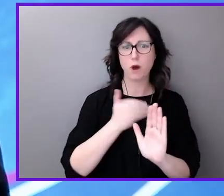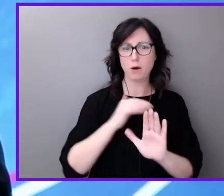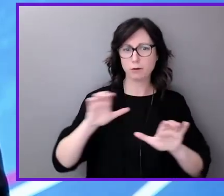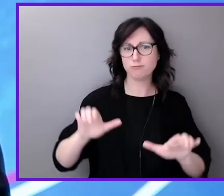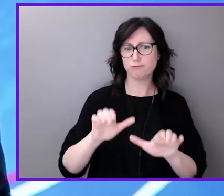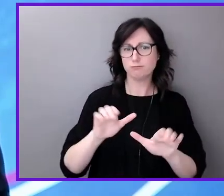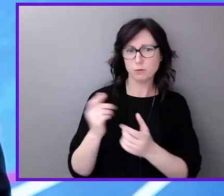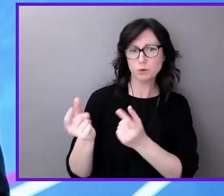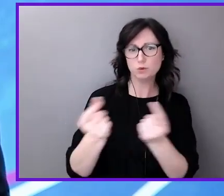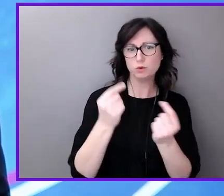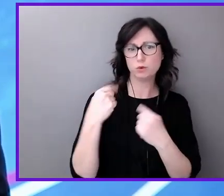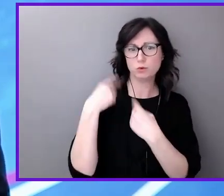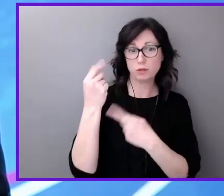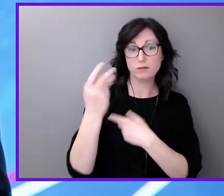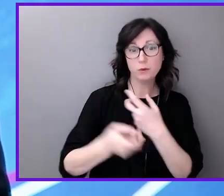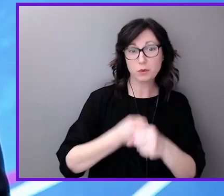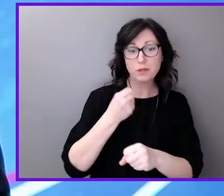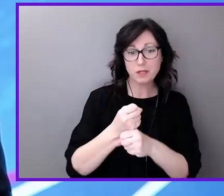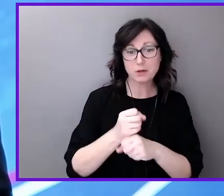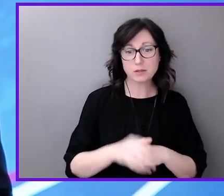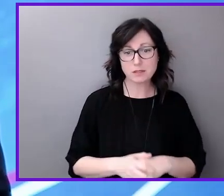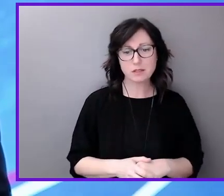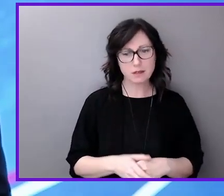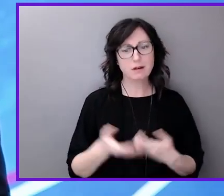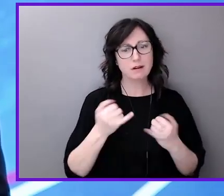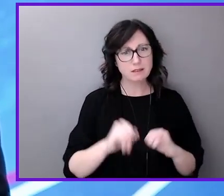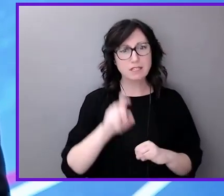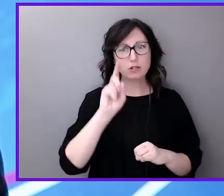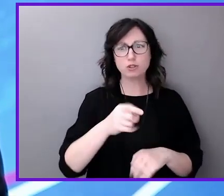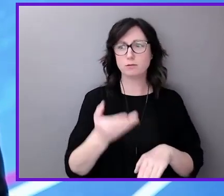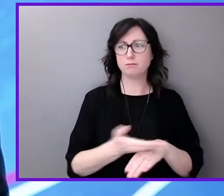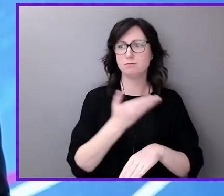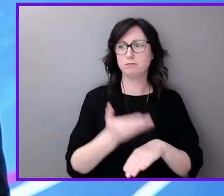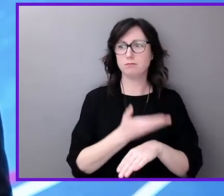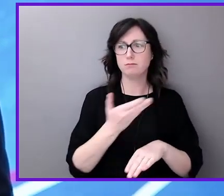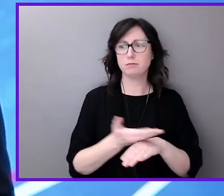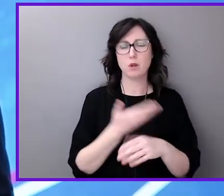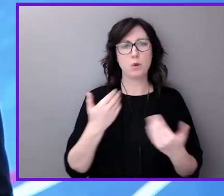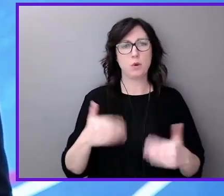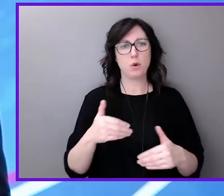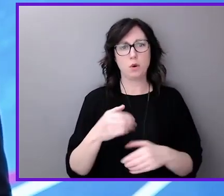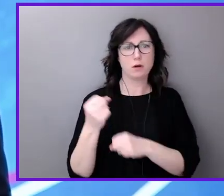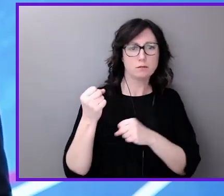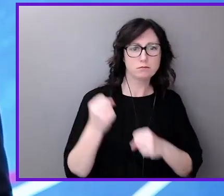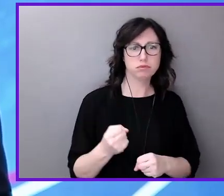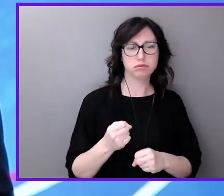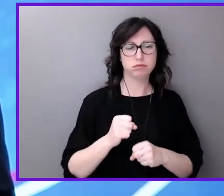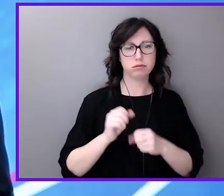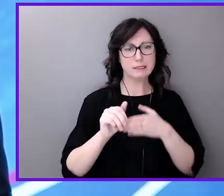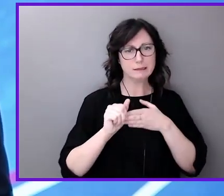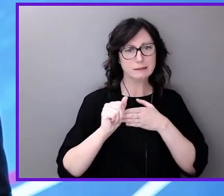Equality is and should stay more than ever a powerful driving engine and a central